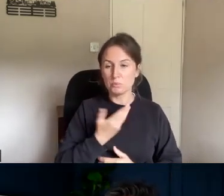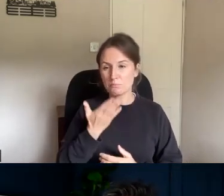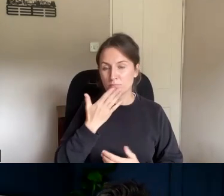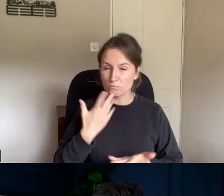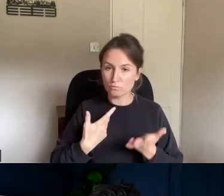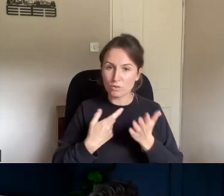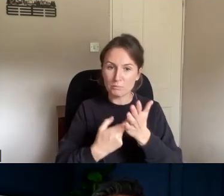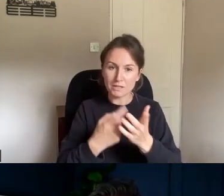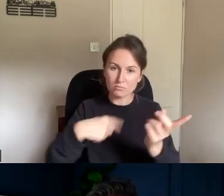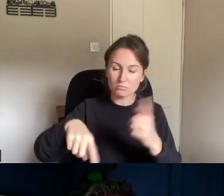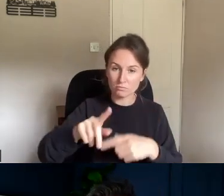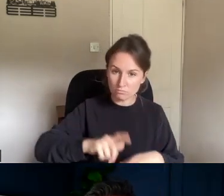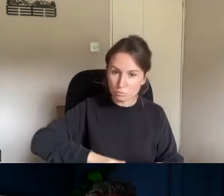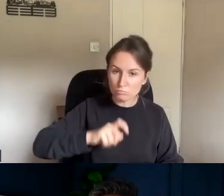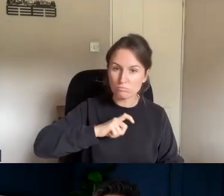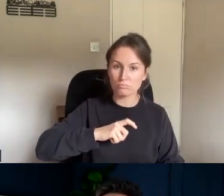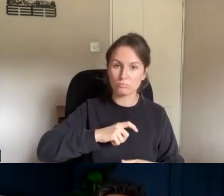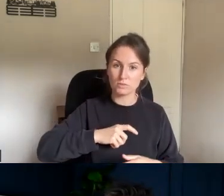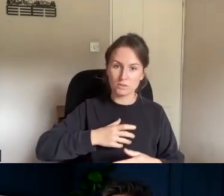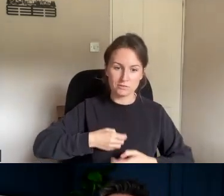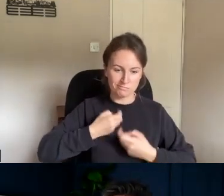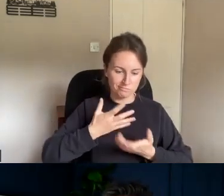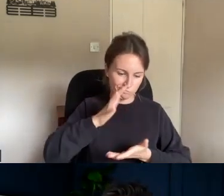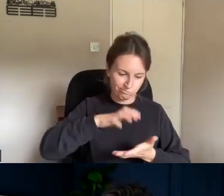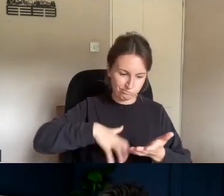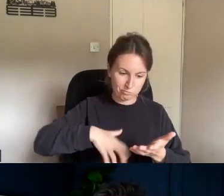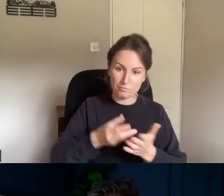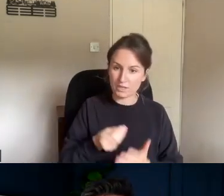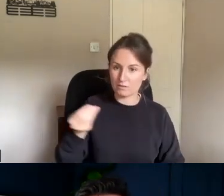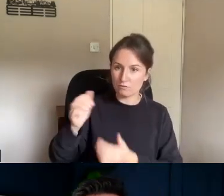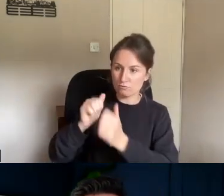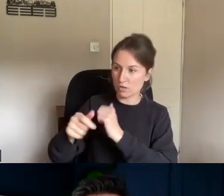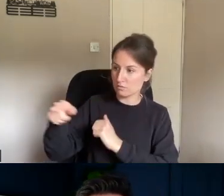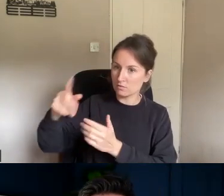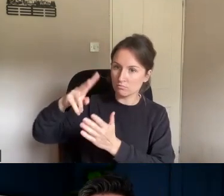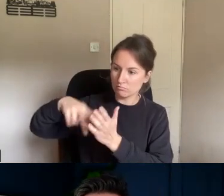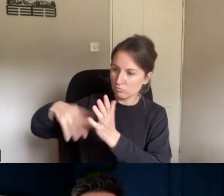and please get somebody else to look at it and it'll really help with your application before you actually submit it in to us.